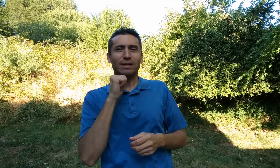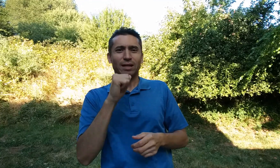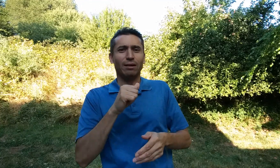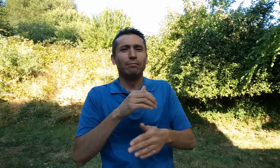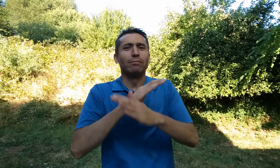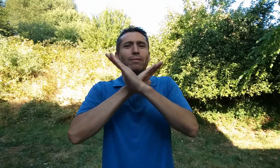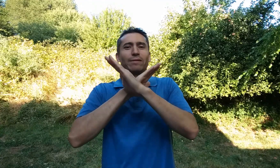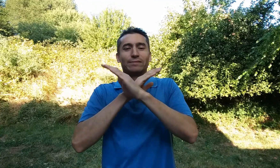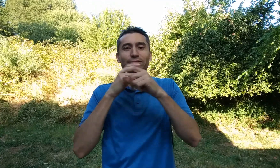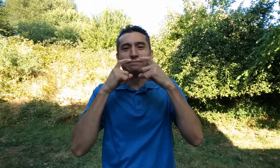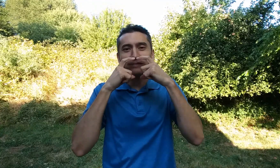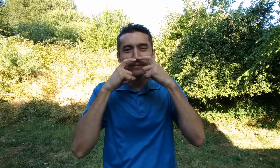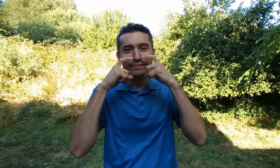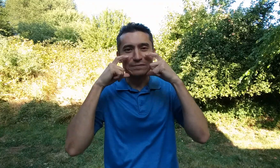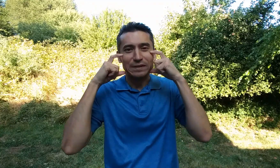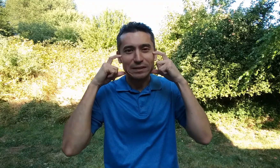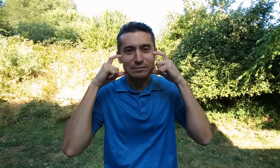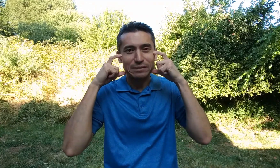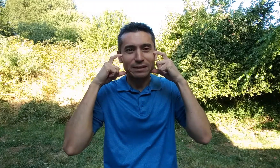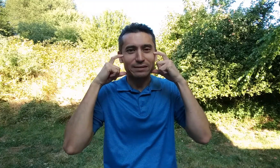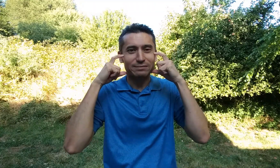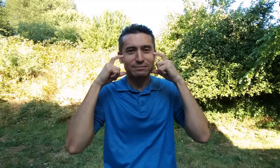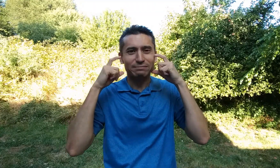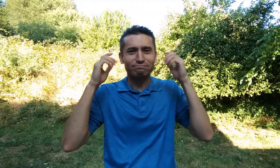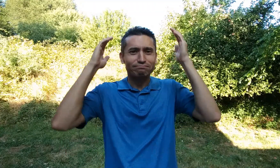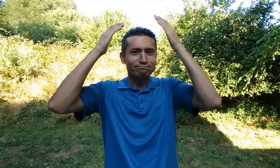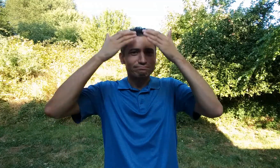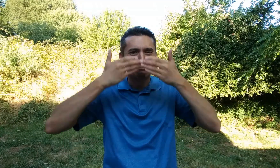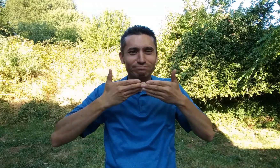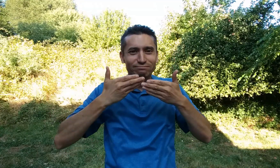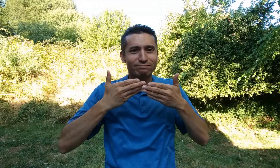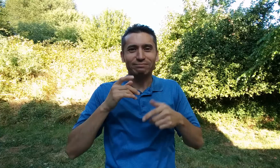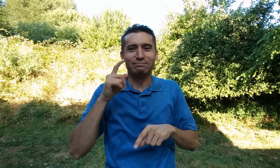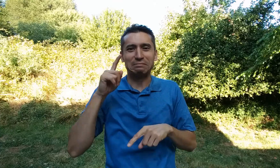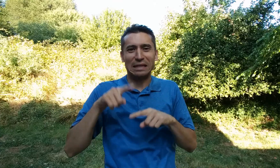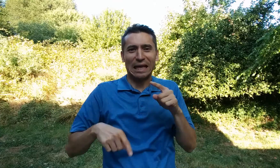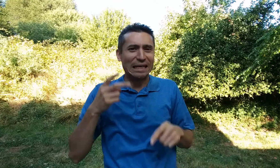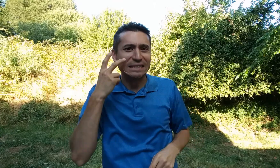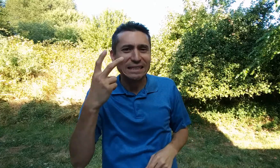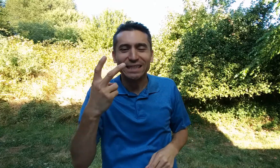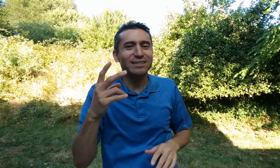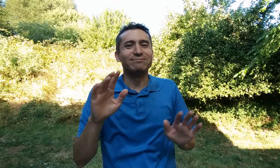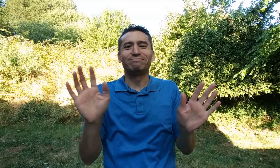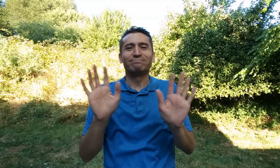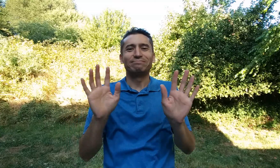without my face being obstructed by a facemask or face shield, making students unable to see my face.